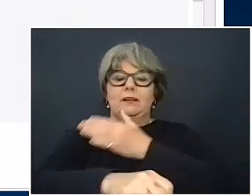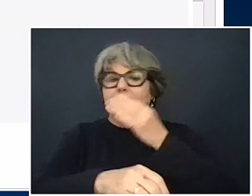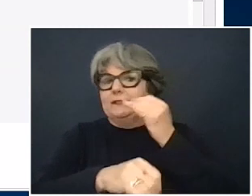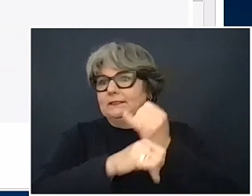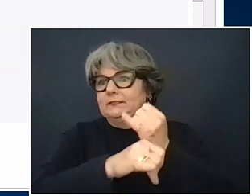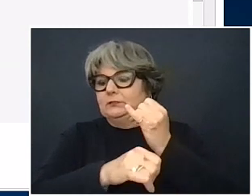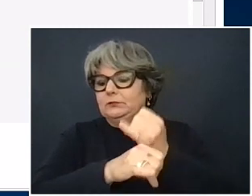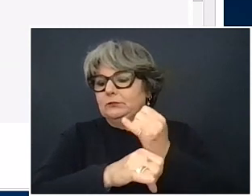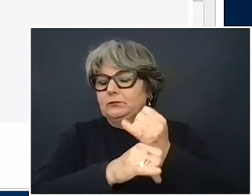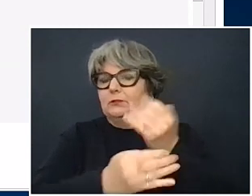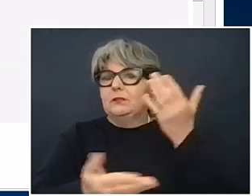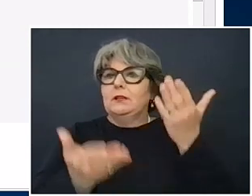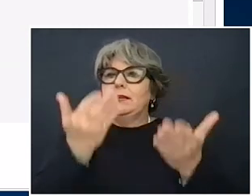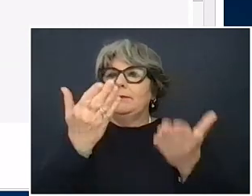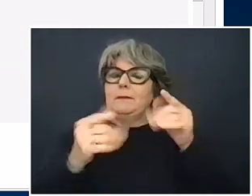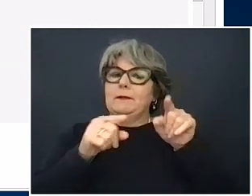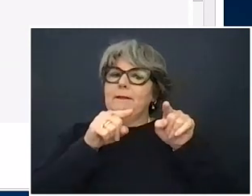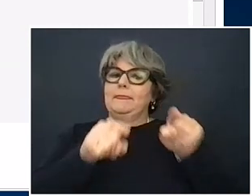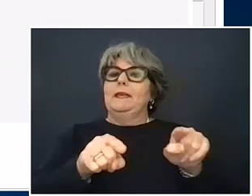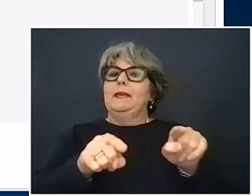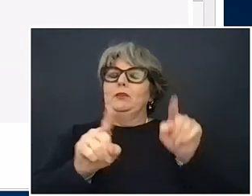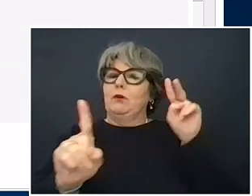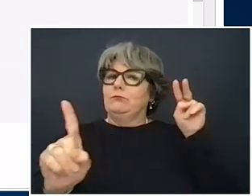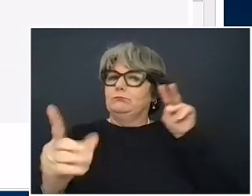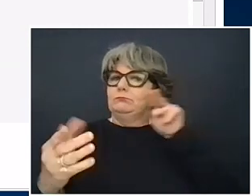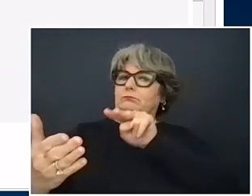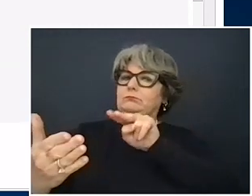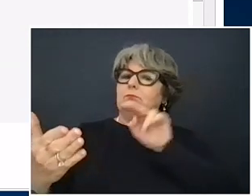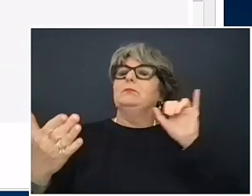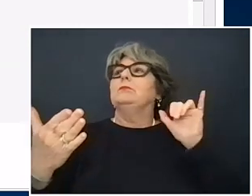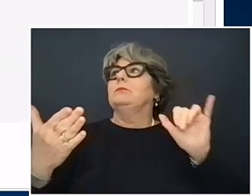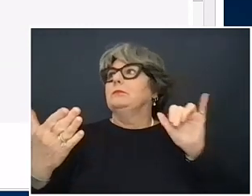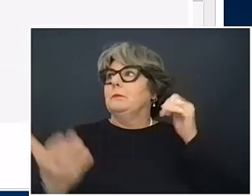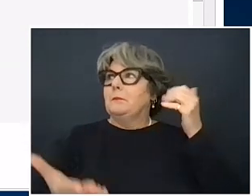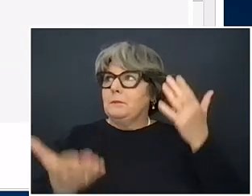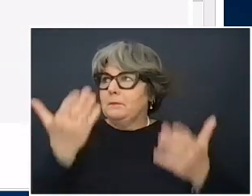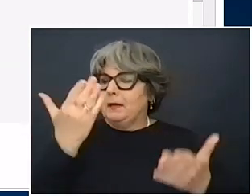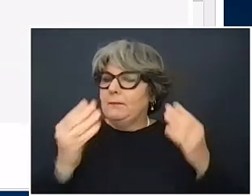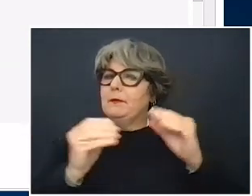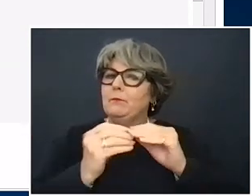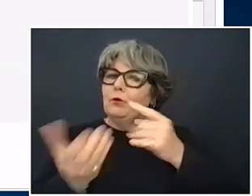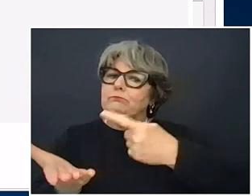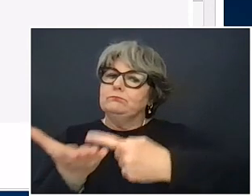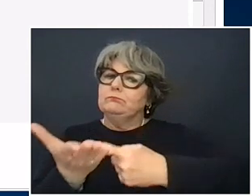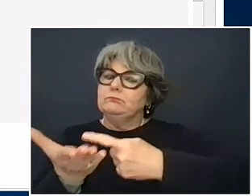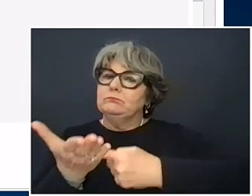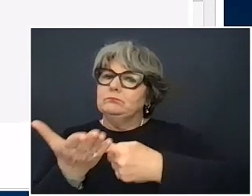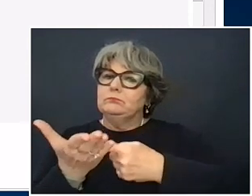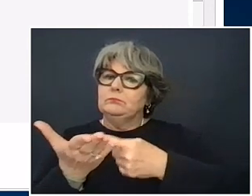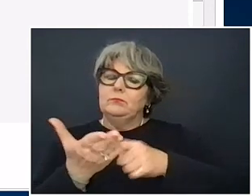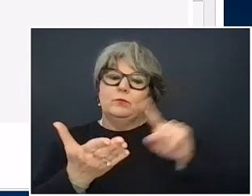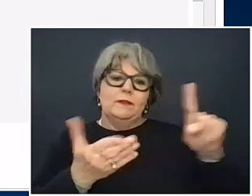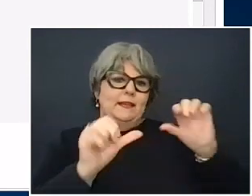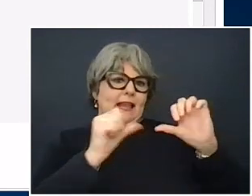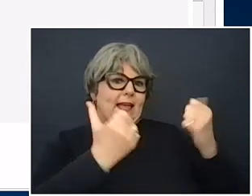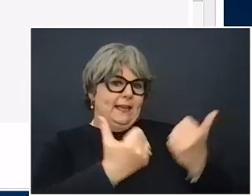this- puts that on our radar to say, okay, we may want to have some conversations with the agency about their ability to